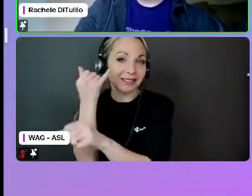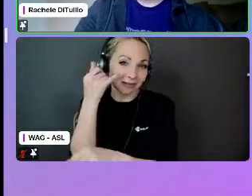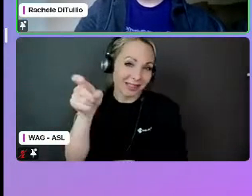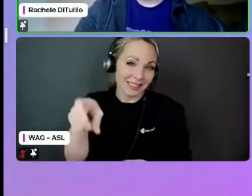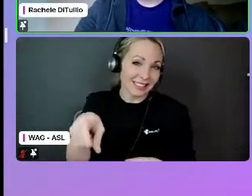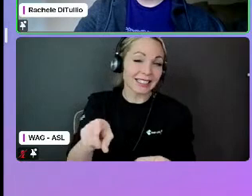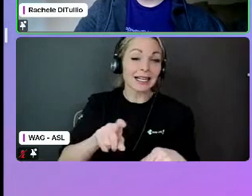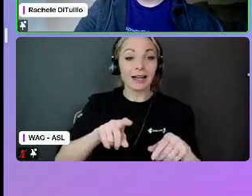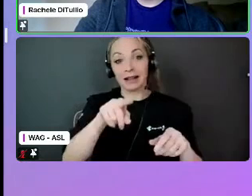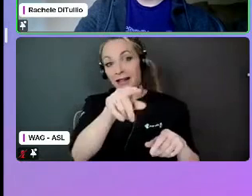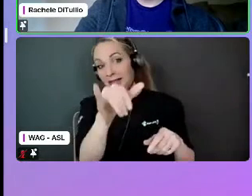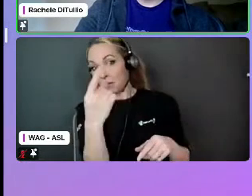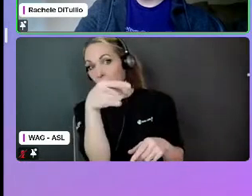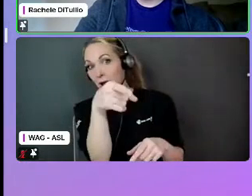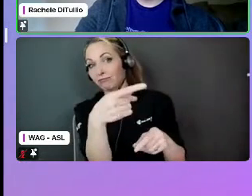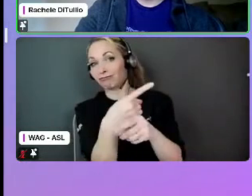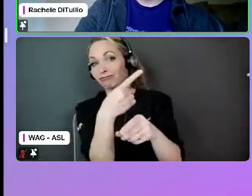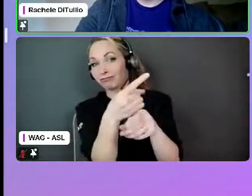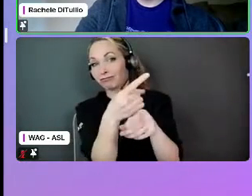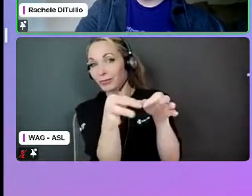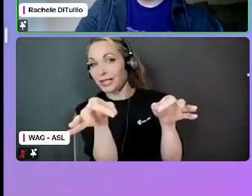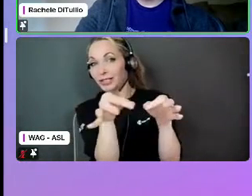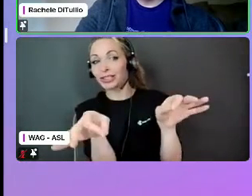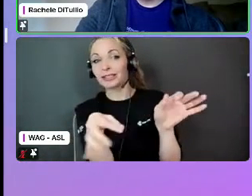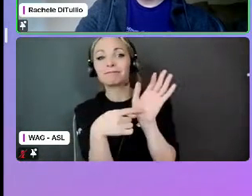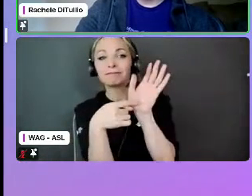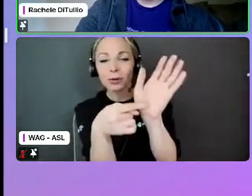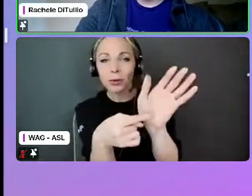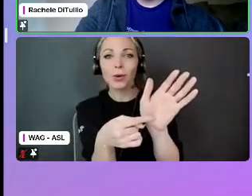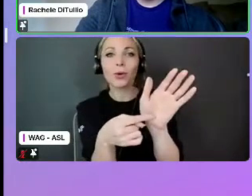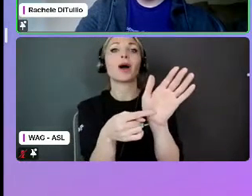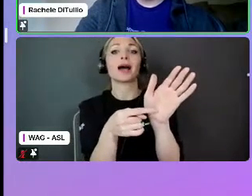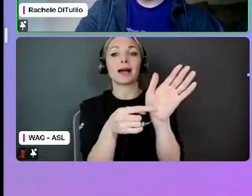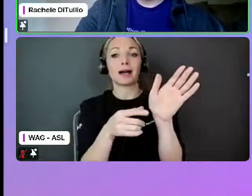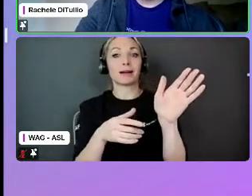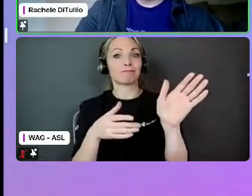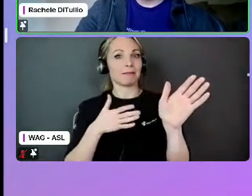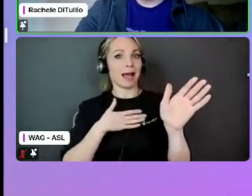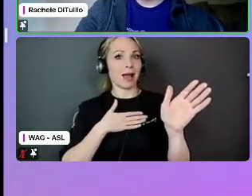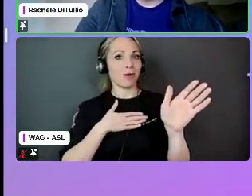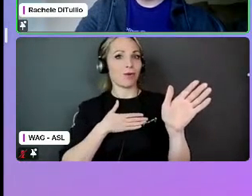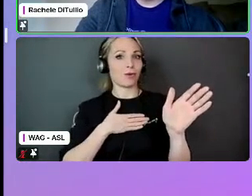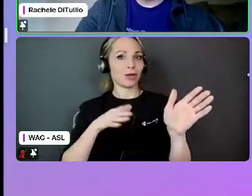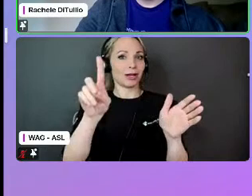out there that will generate regular expressions for you if you think you have a need for this. This particular regular